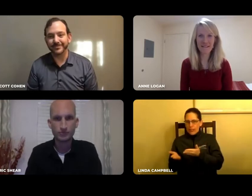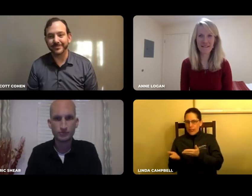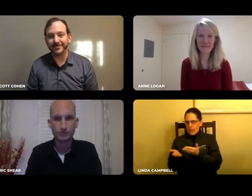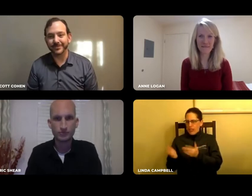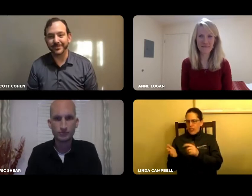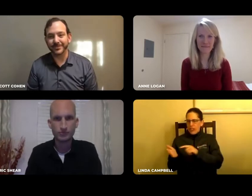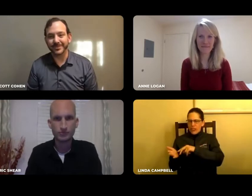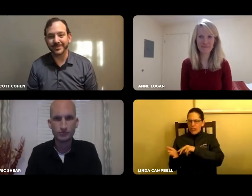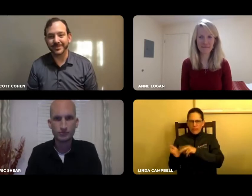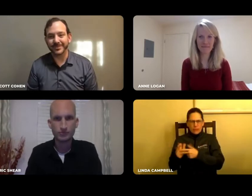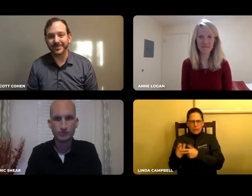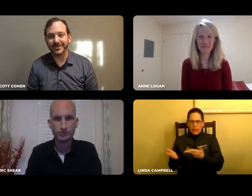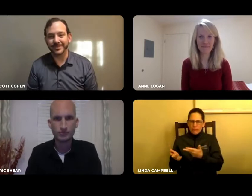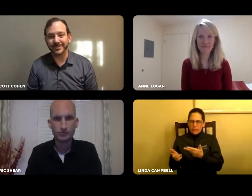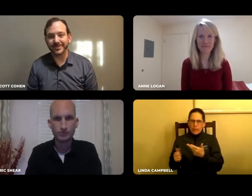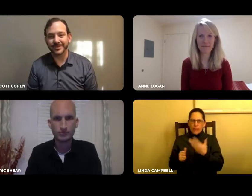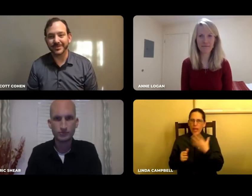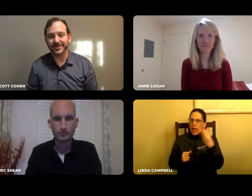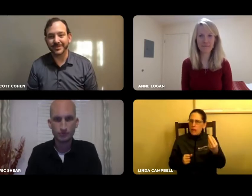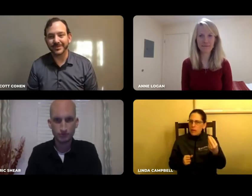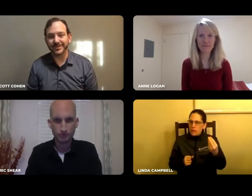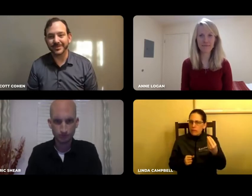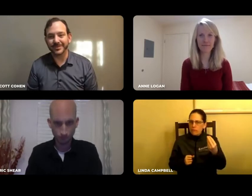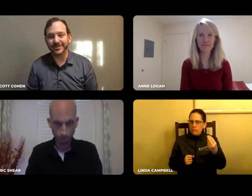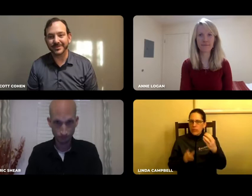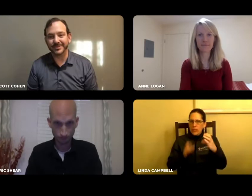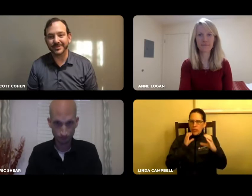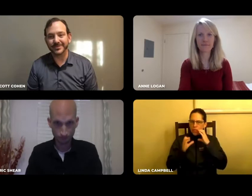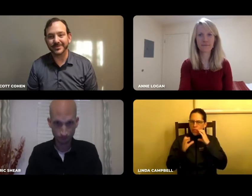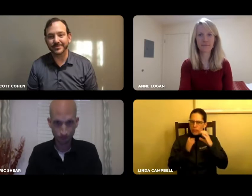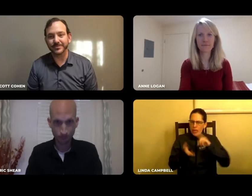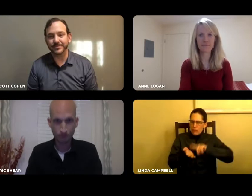What I mean by that is I go out and